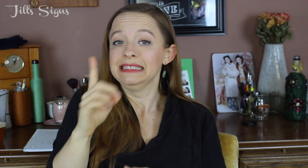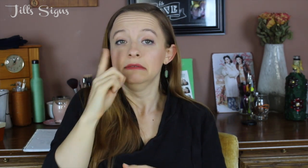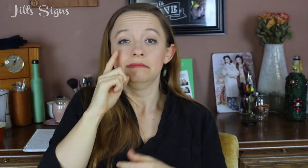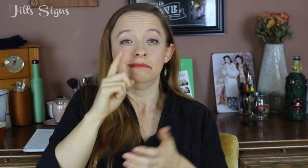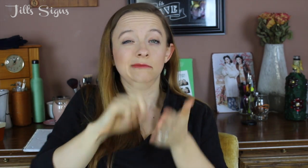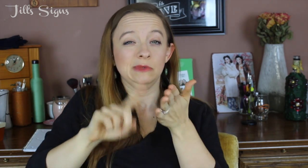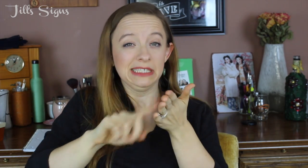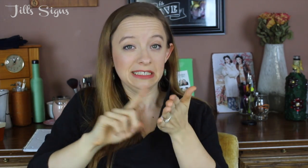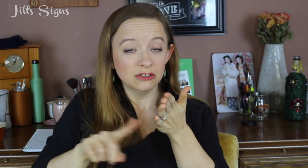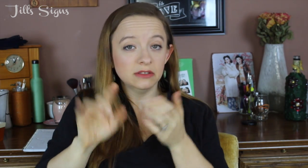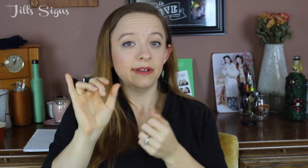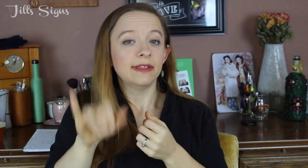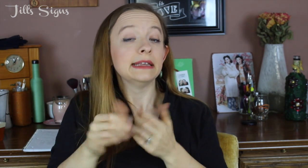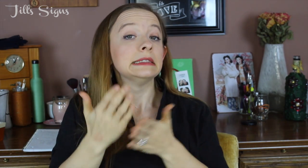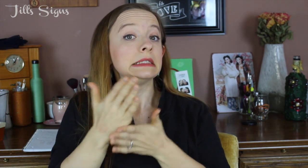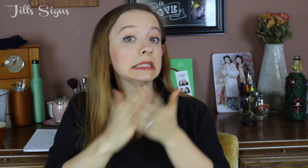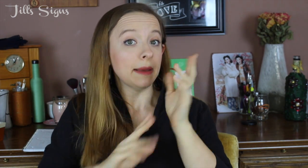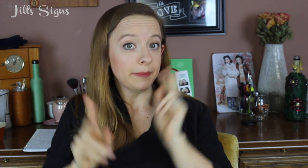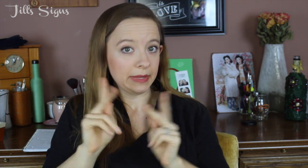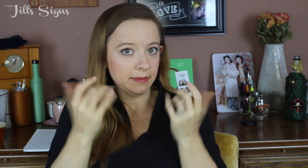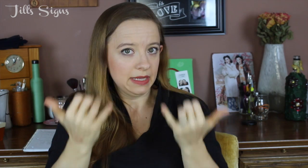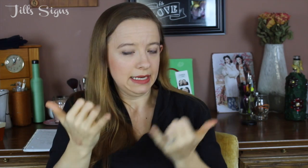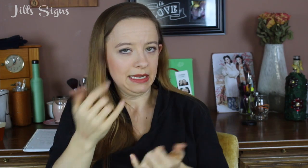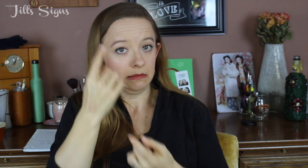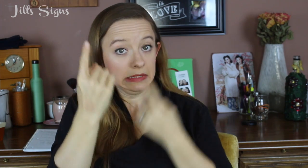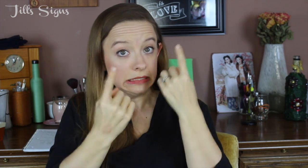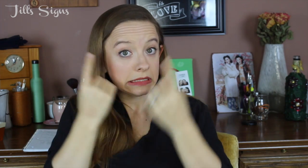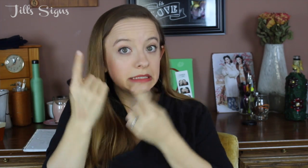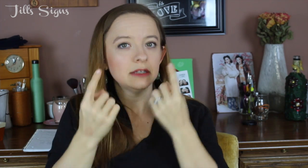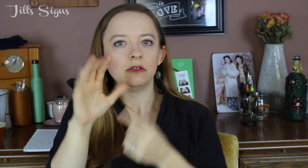I did recently do a little bit of research and there's some people